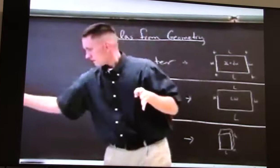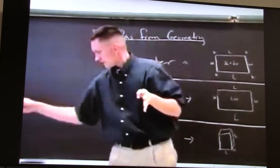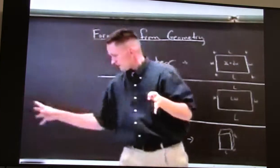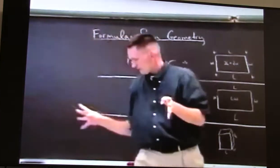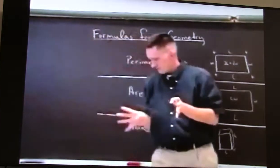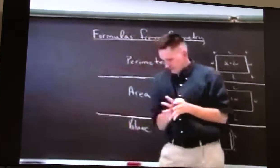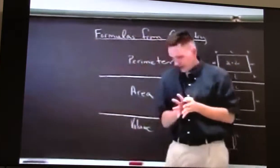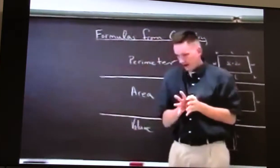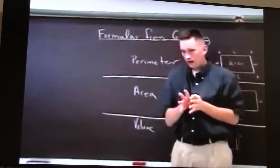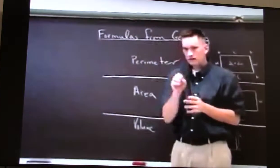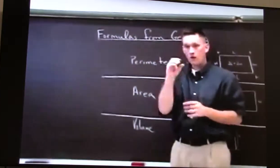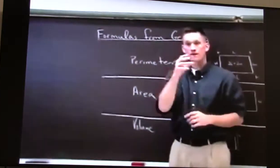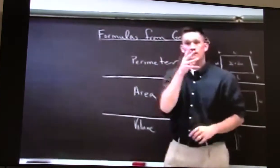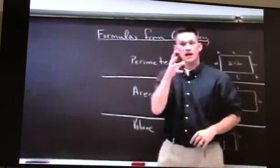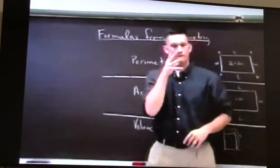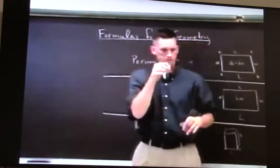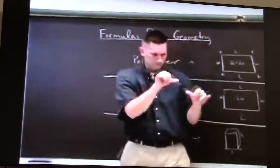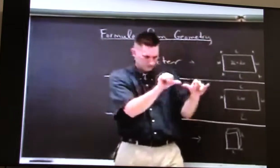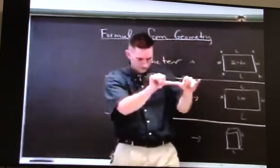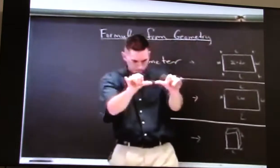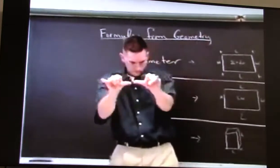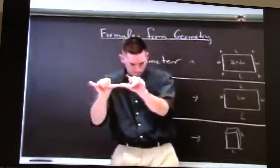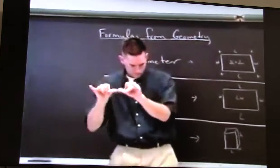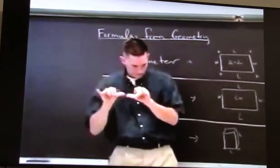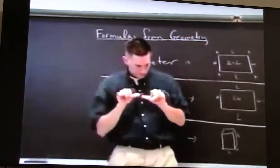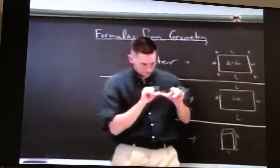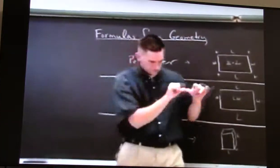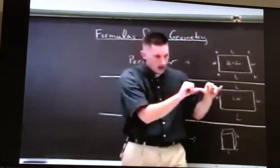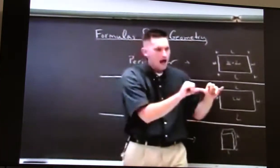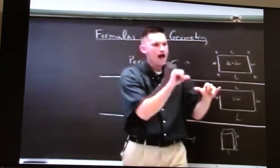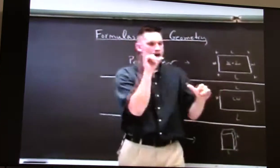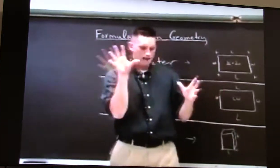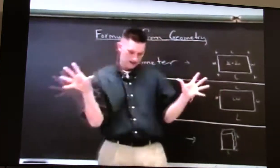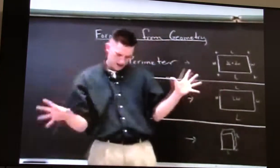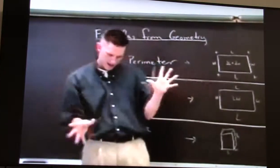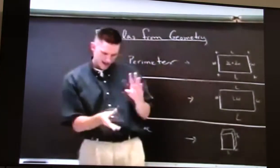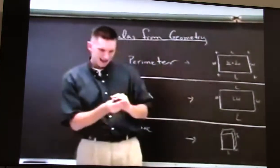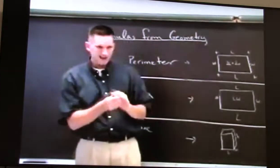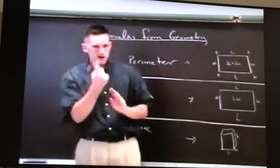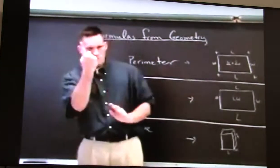You know, one possible way would be to measure out a fence.